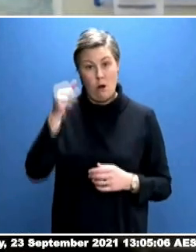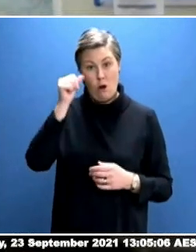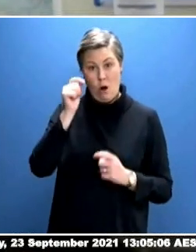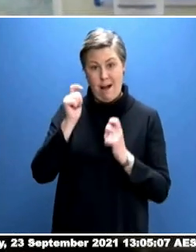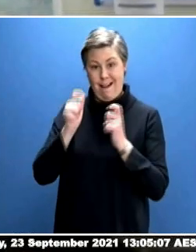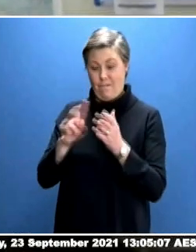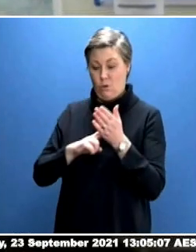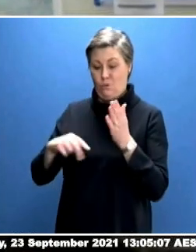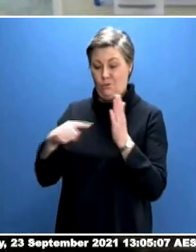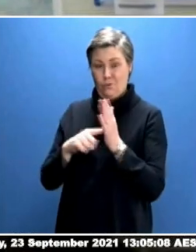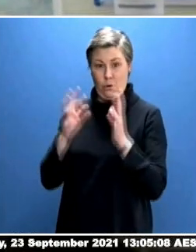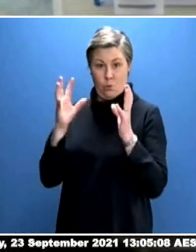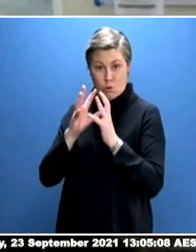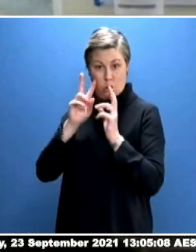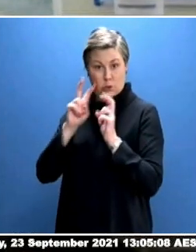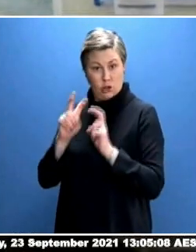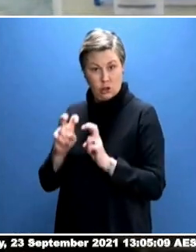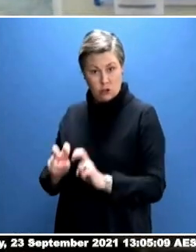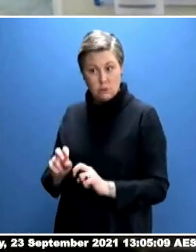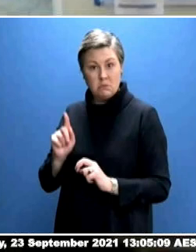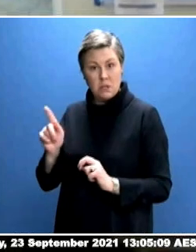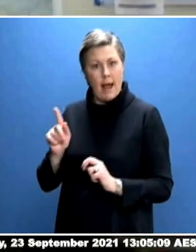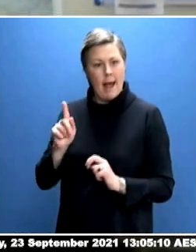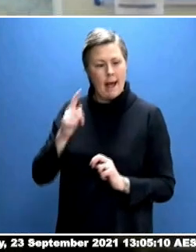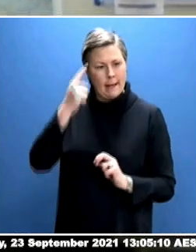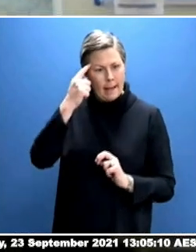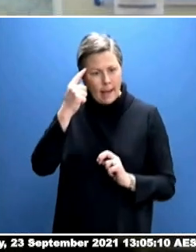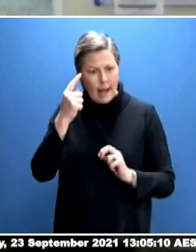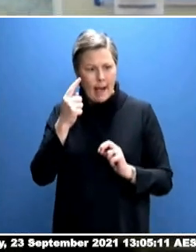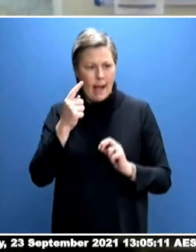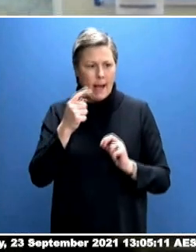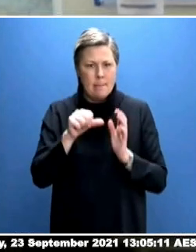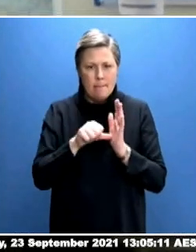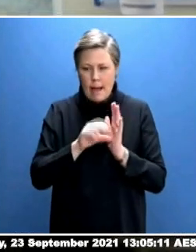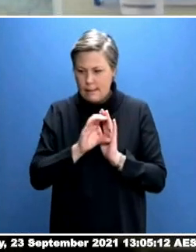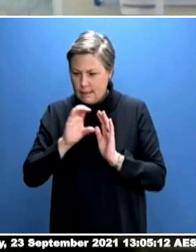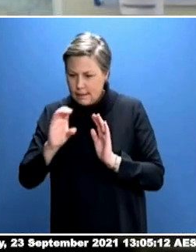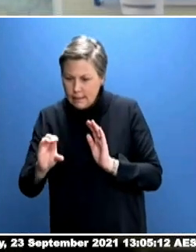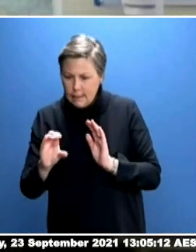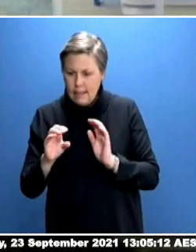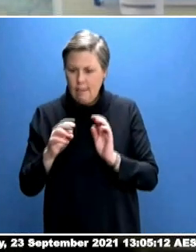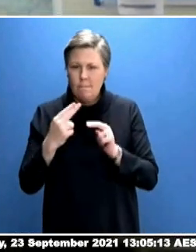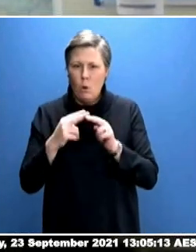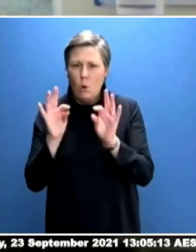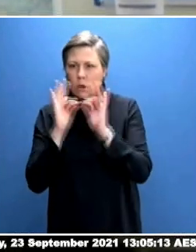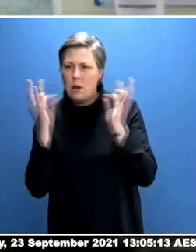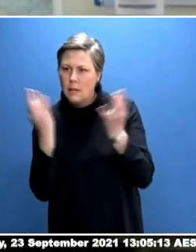in that space to resource agencies for things like kinship finding and the like.